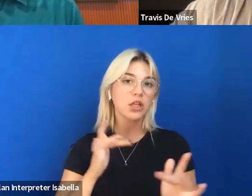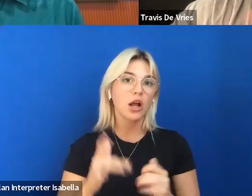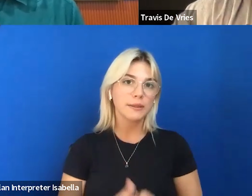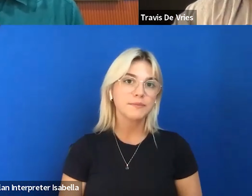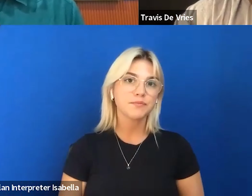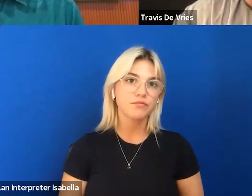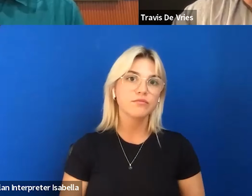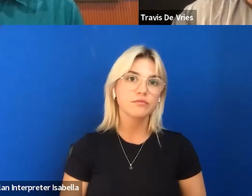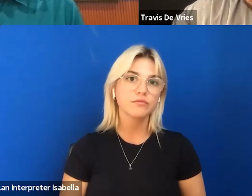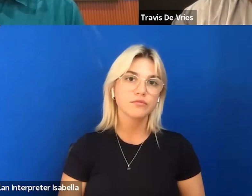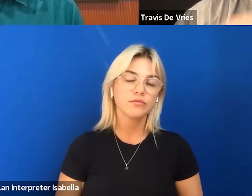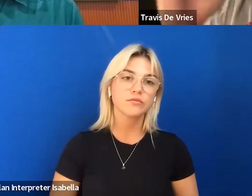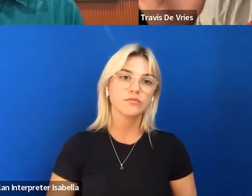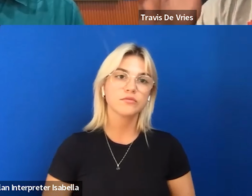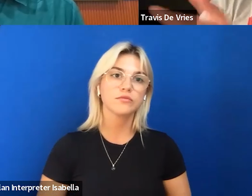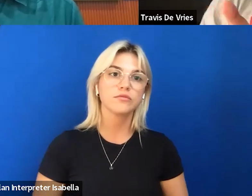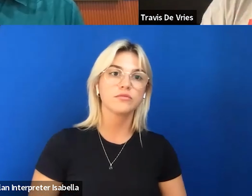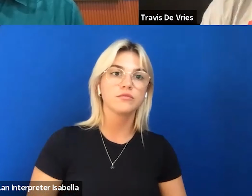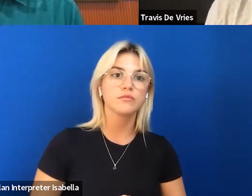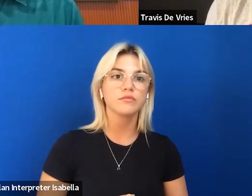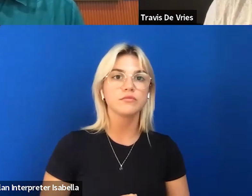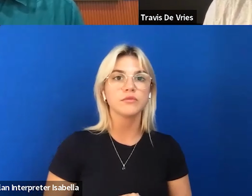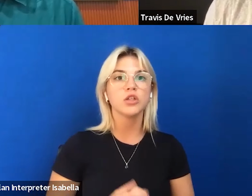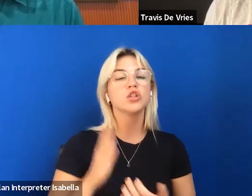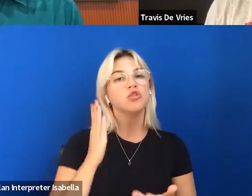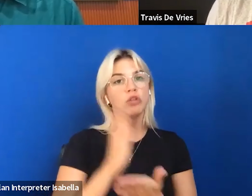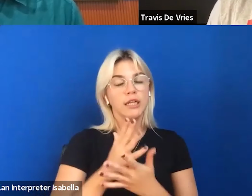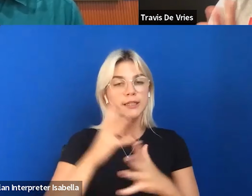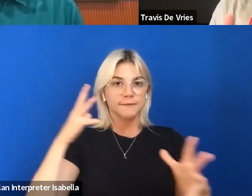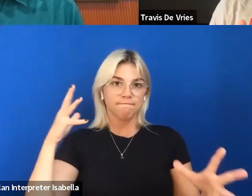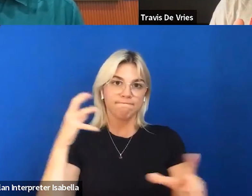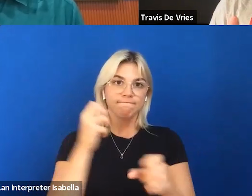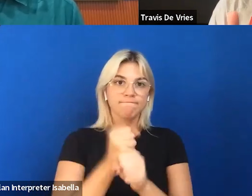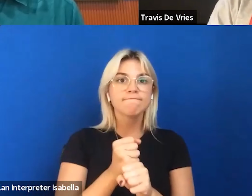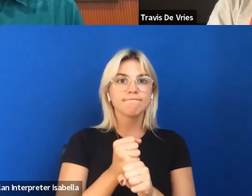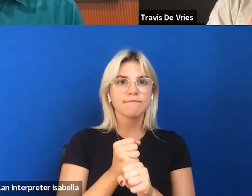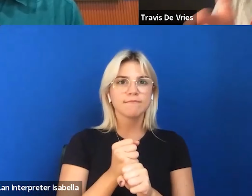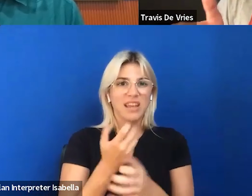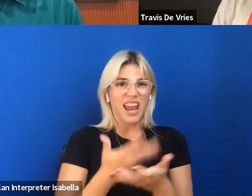So, to bring it all in, I think being a good ally, in this case,